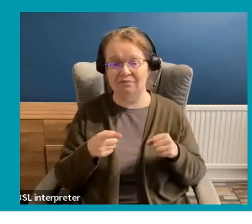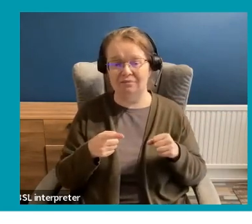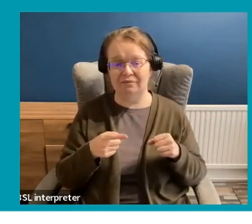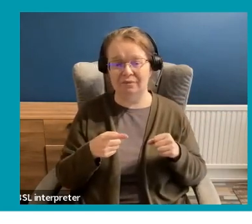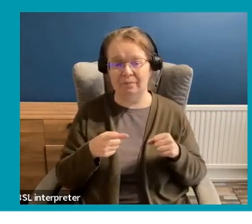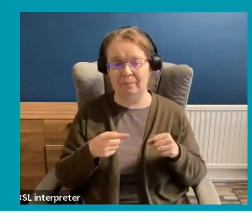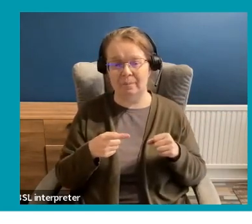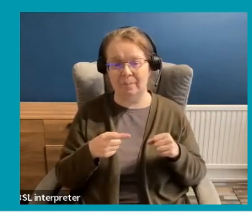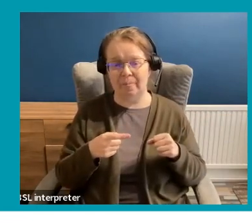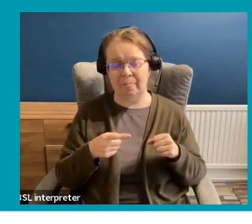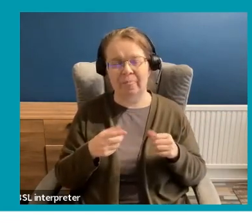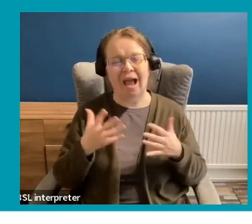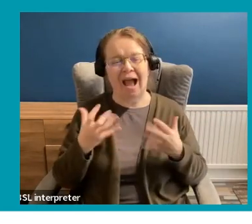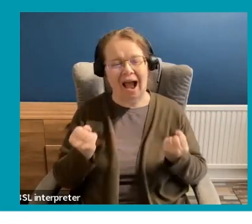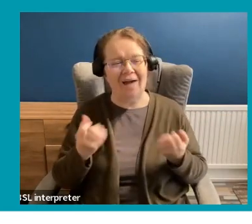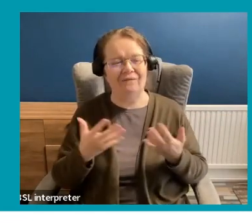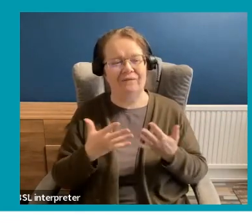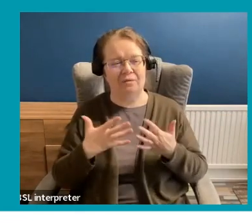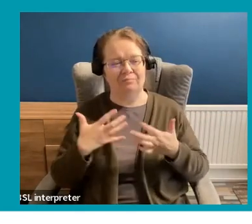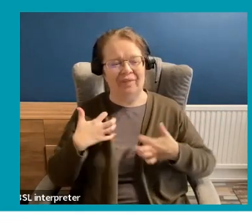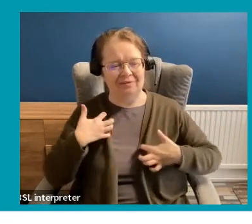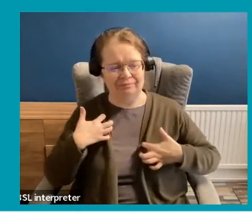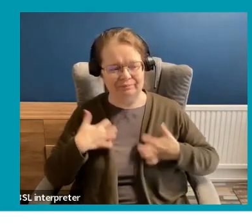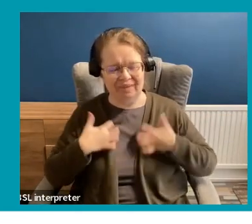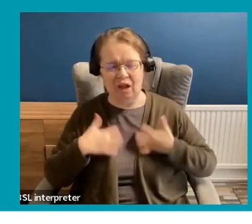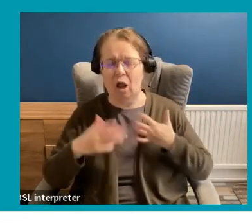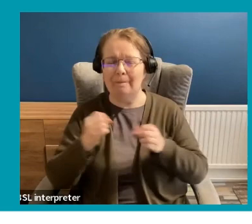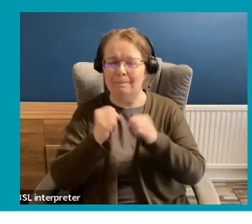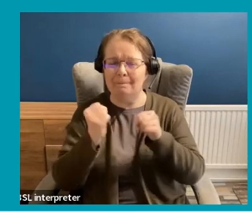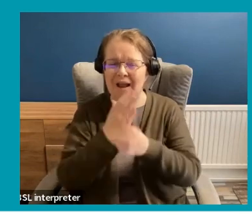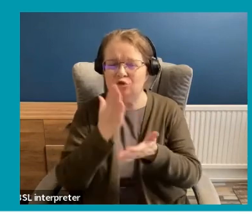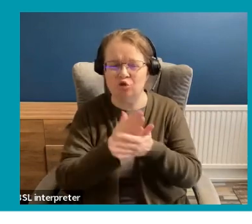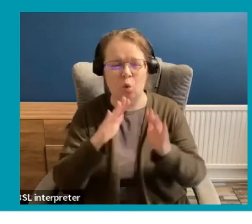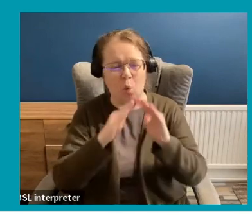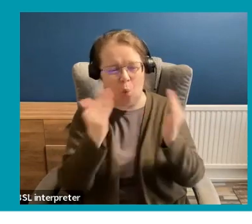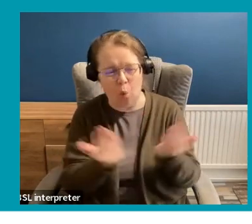a real desire to make all work accessible and inclusive to everybody